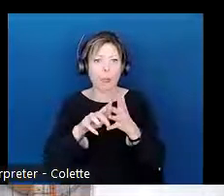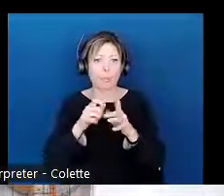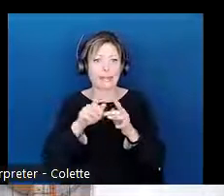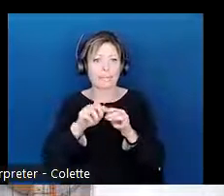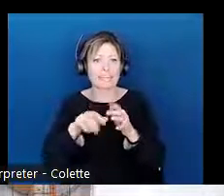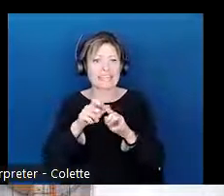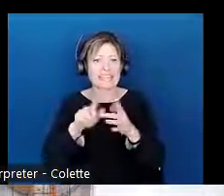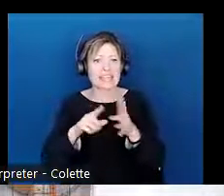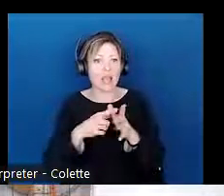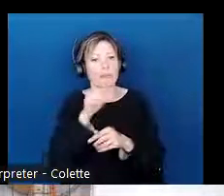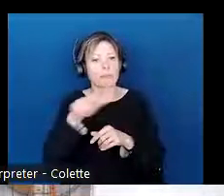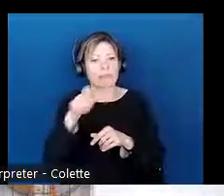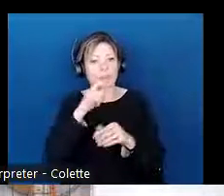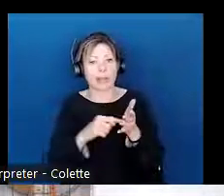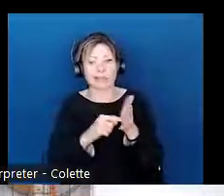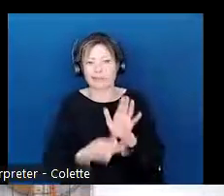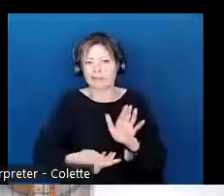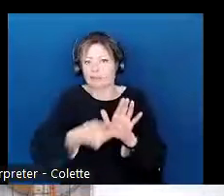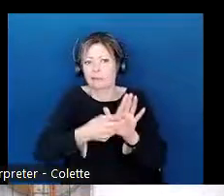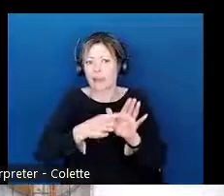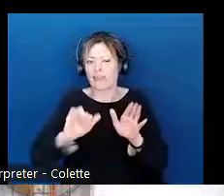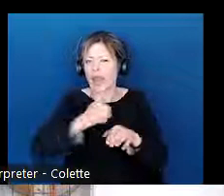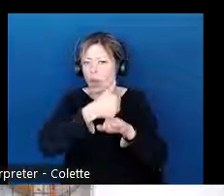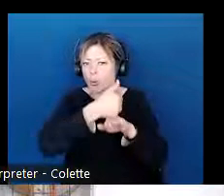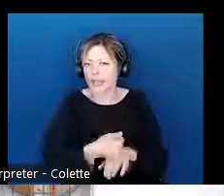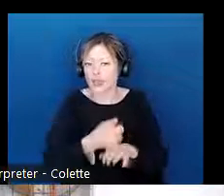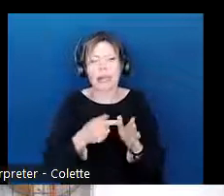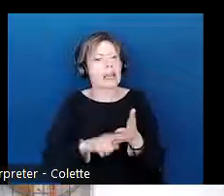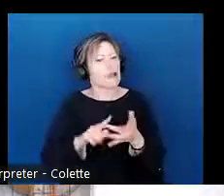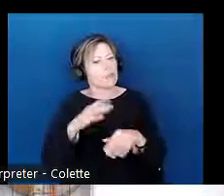I've never heard of open street map? I'm not sure that the heathland would be on